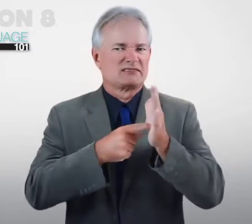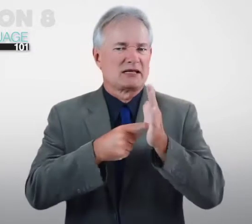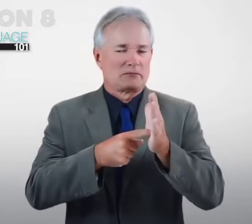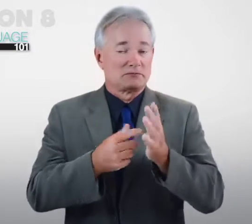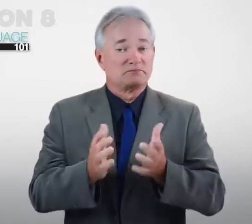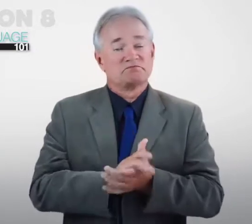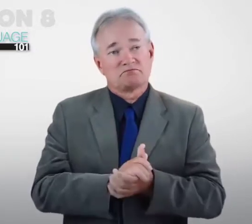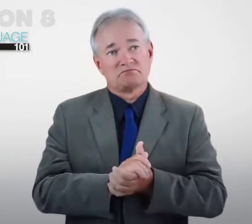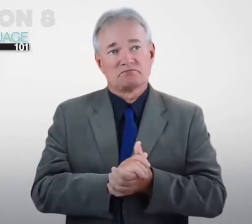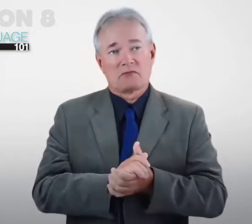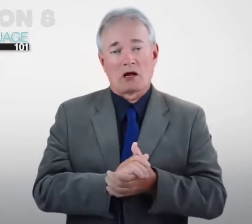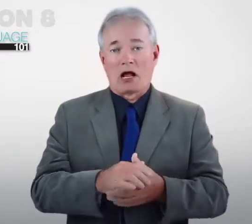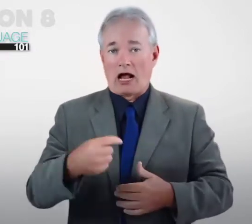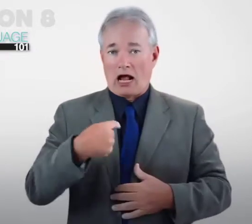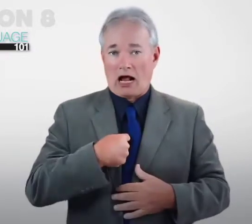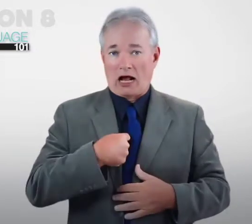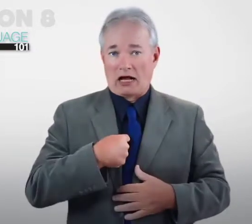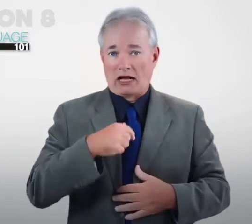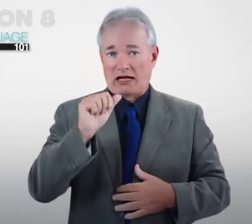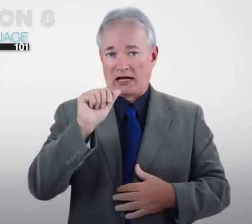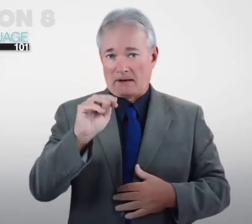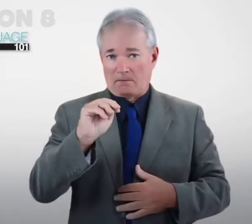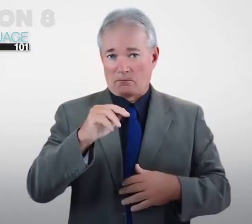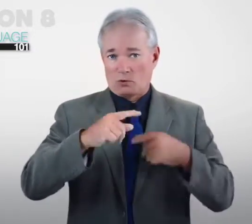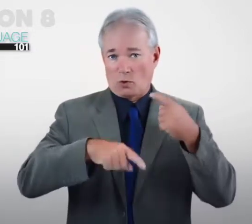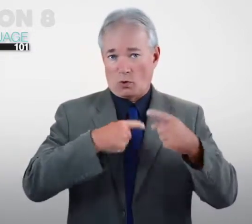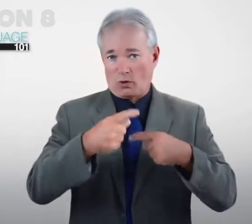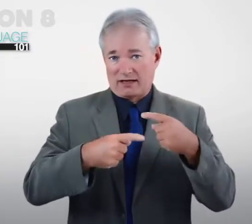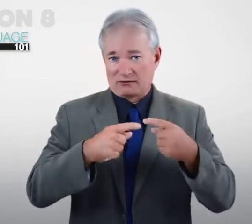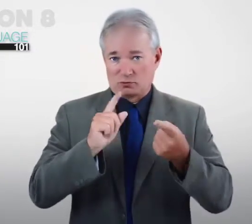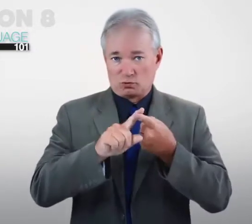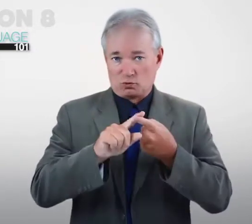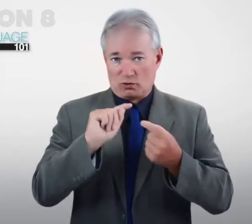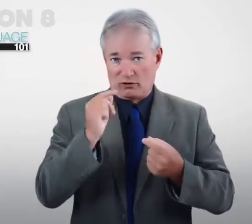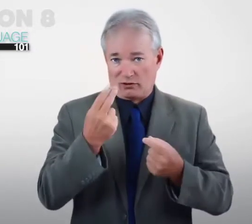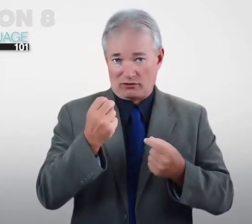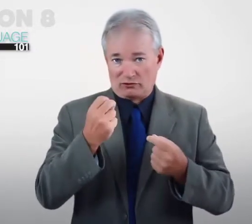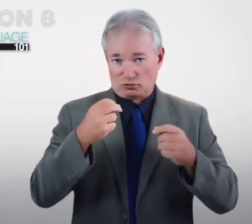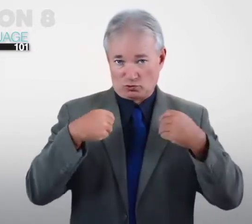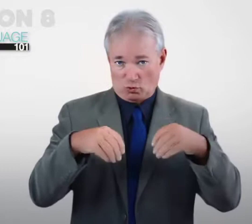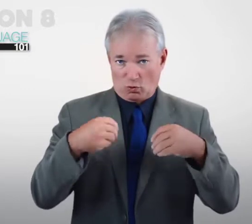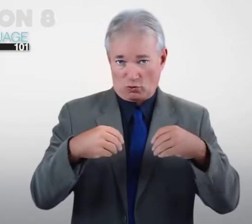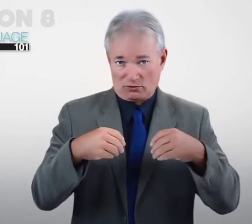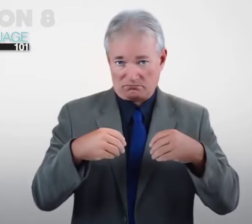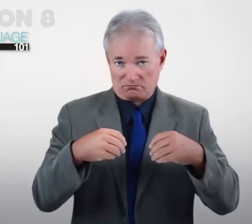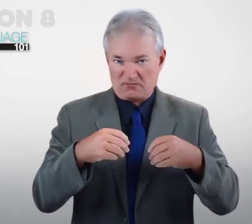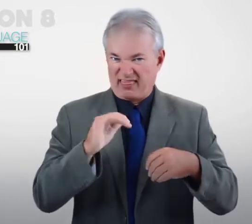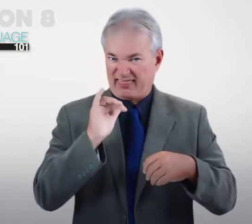So let me give you an example of an English sentence. I am going to the store.